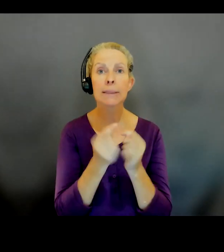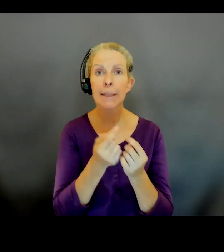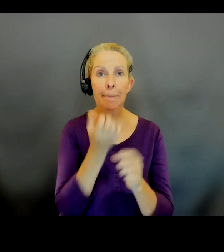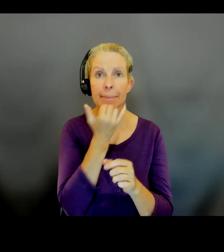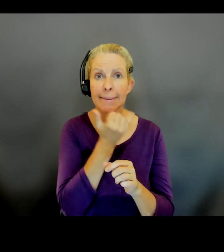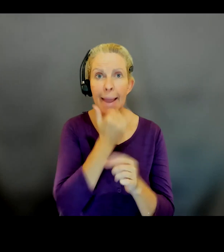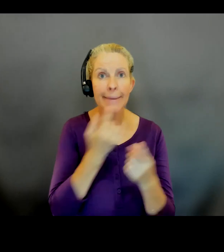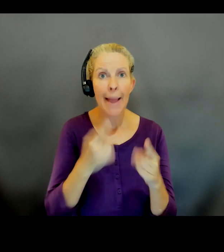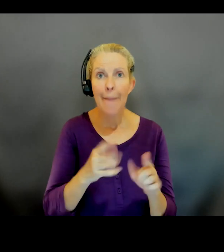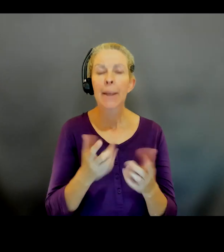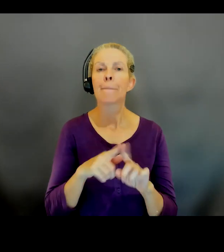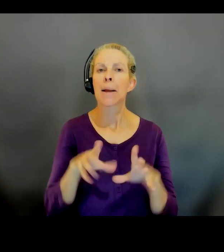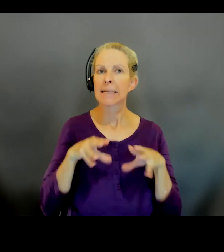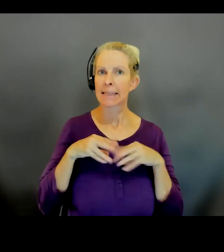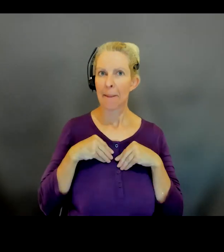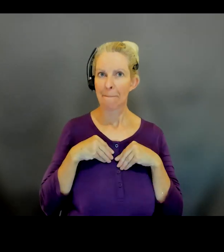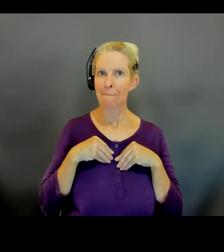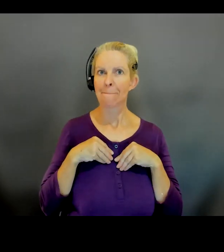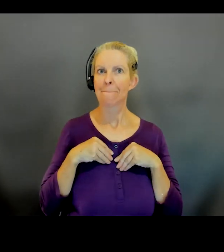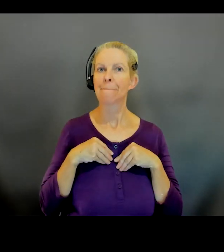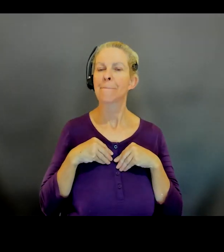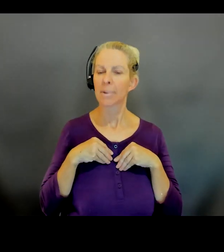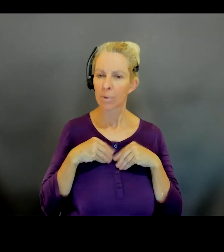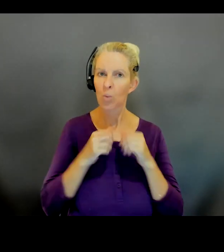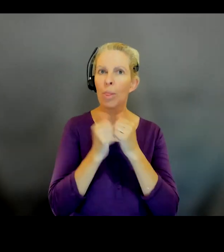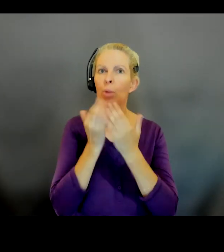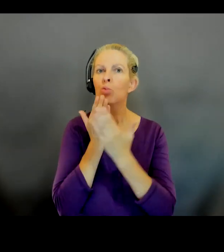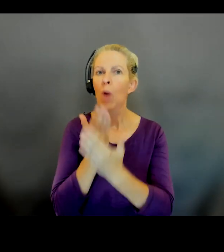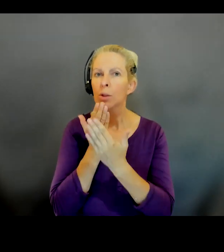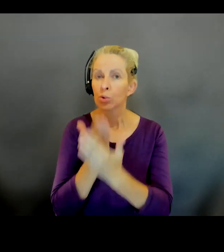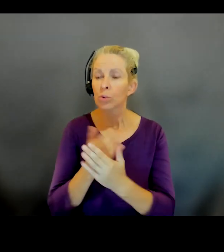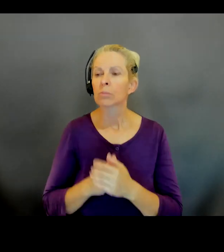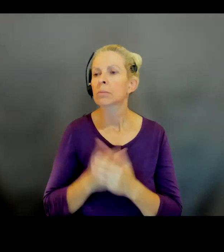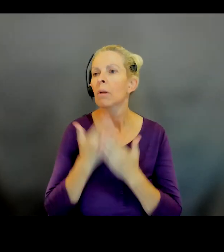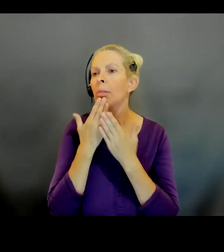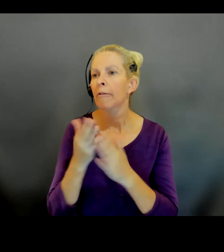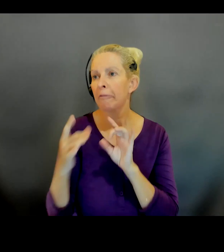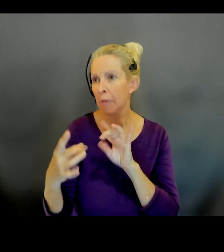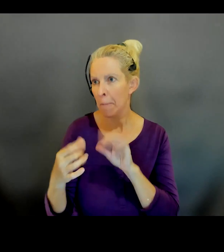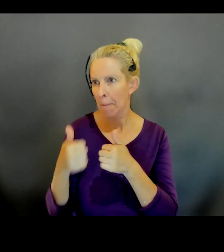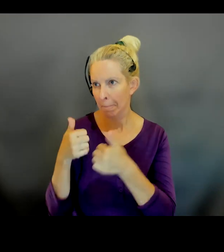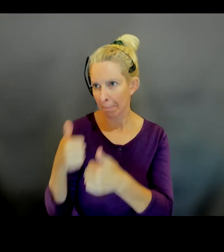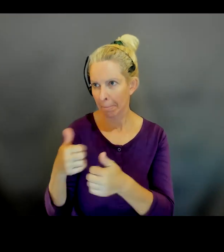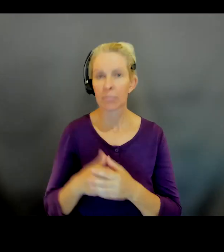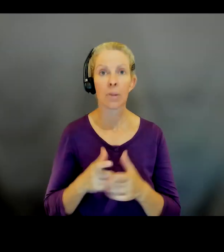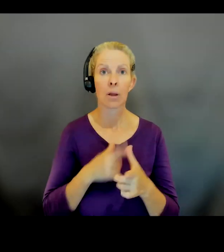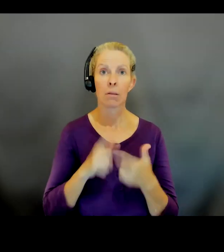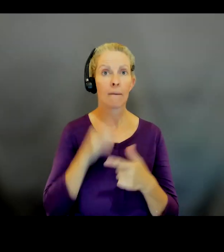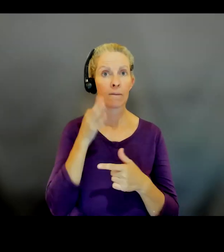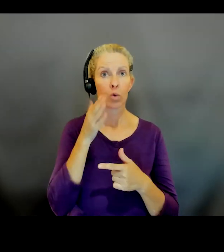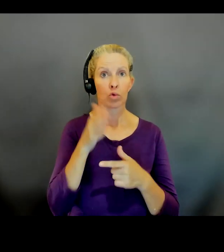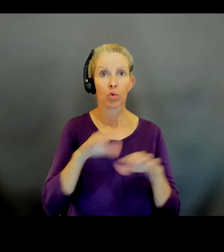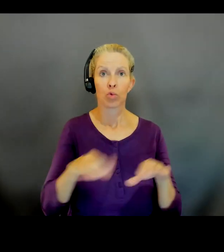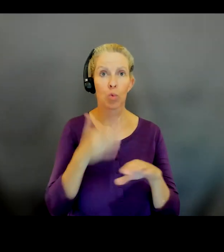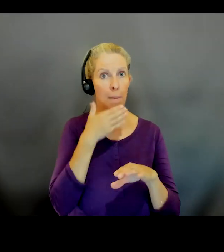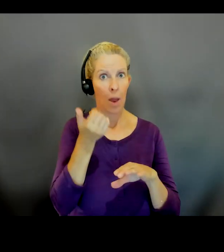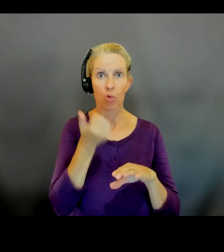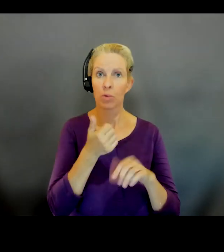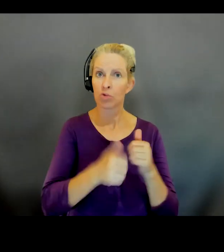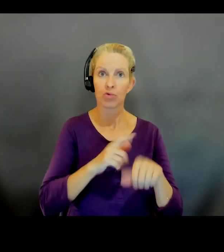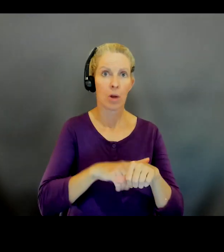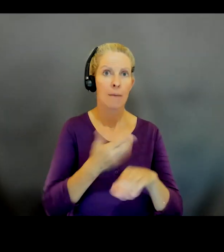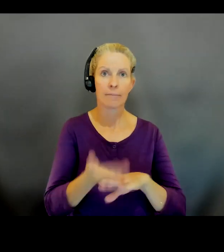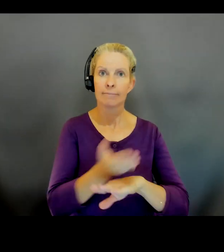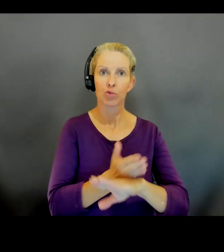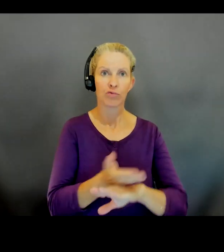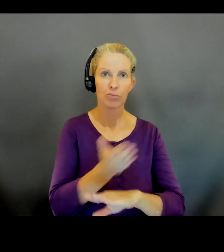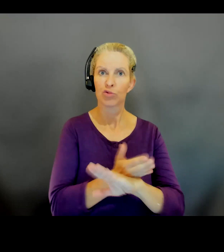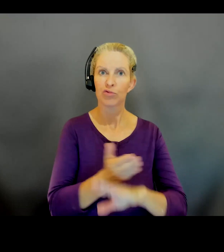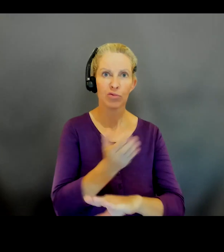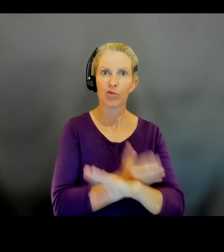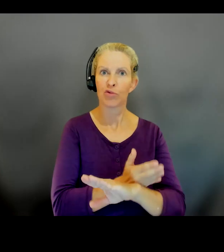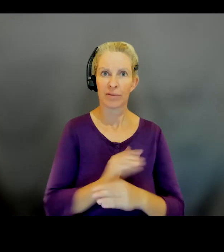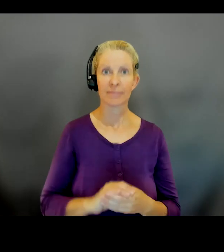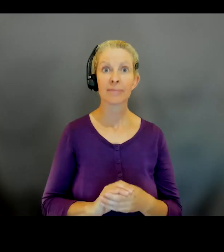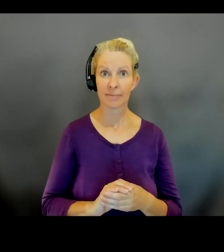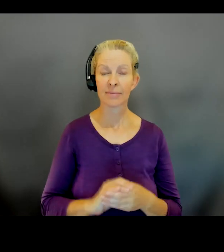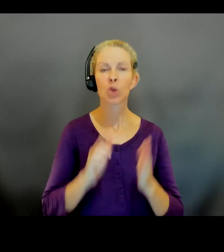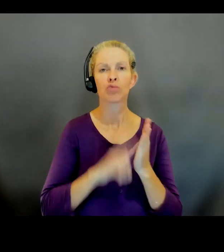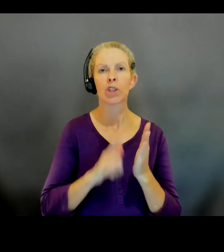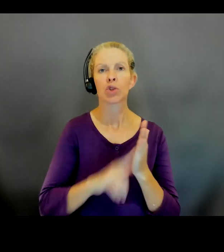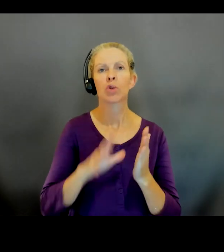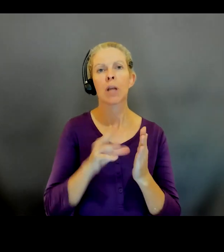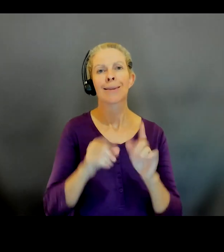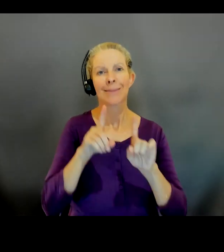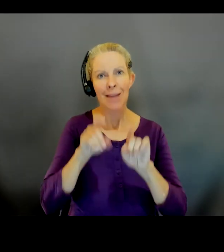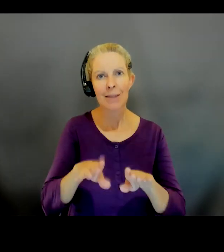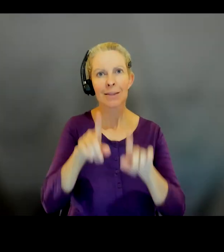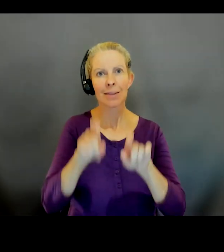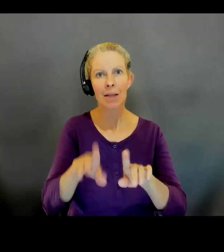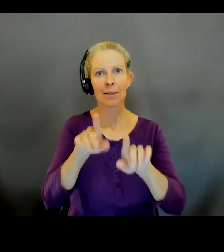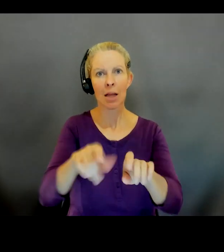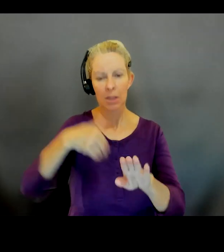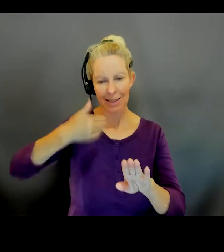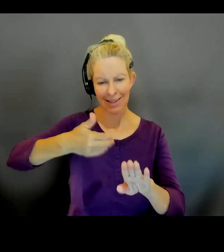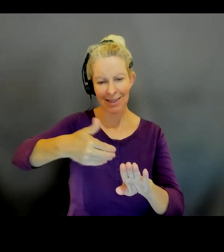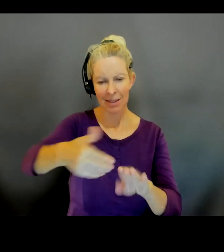and you will be able to do better later. Remember that research and continued testing is key. Just